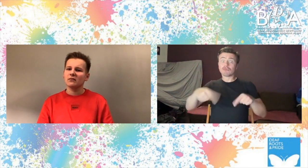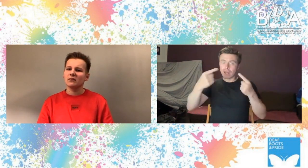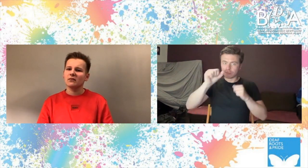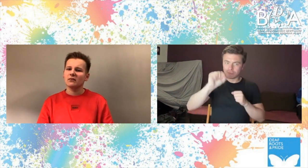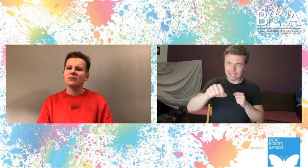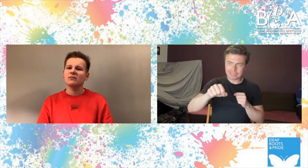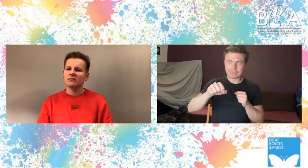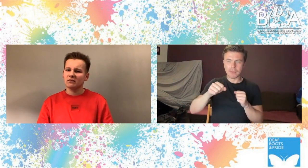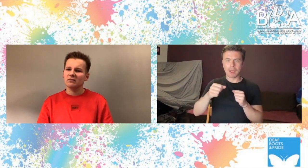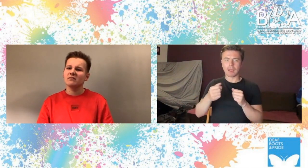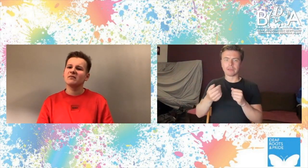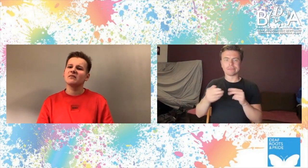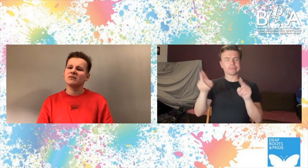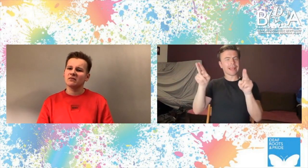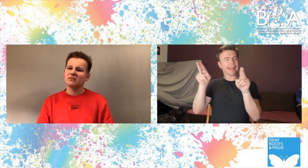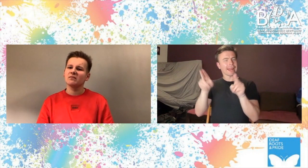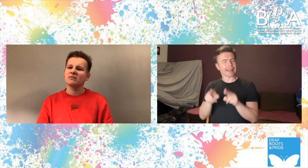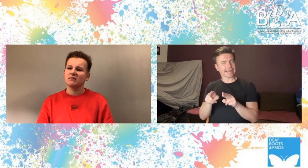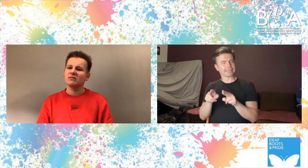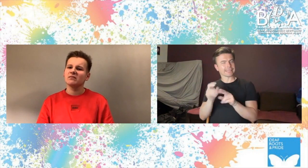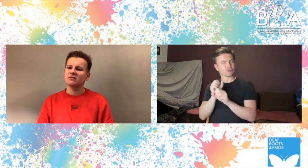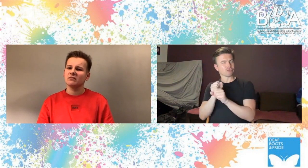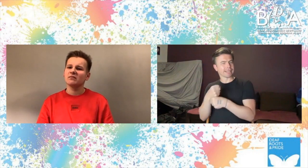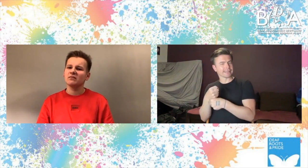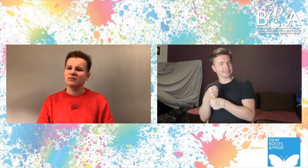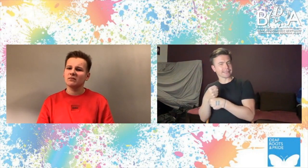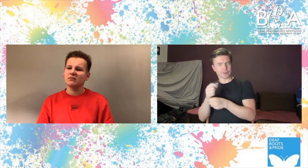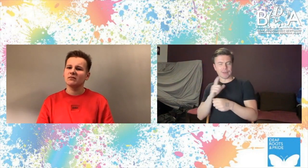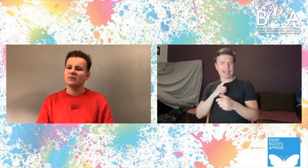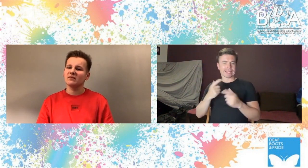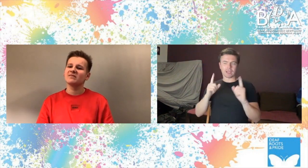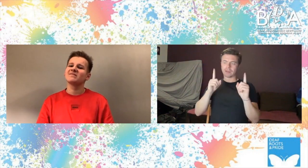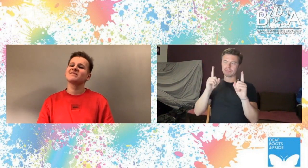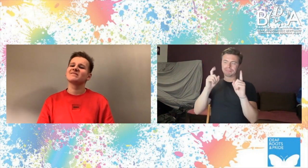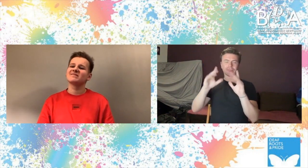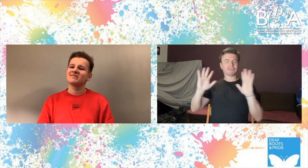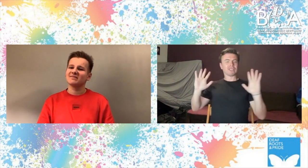challenging for sure, but it is less stressful because you’re just taking